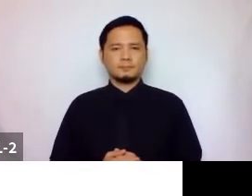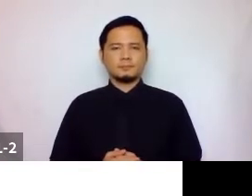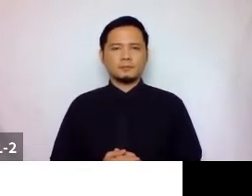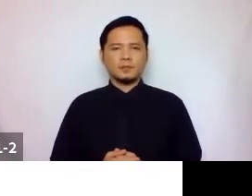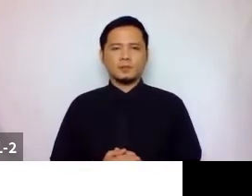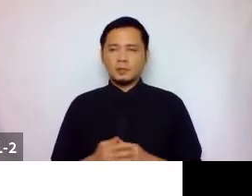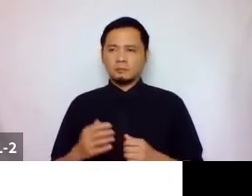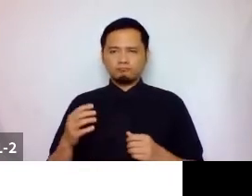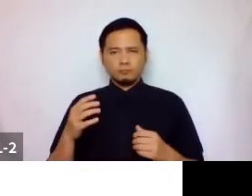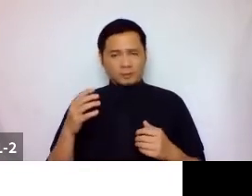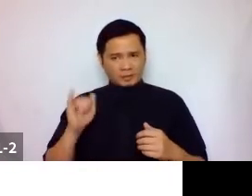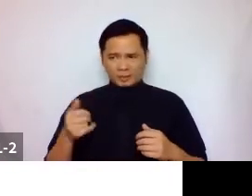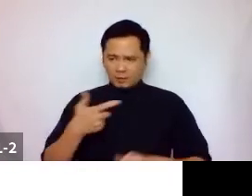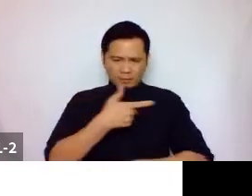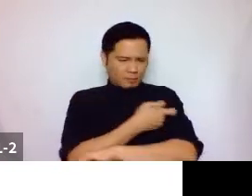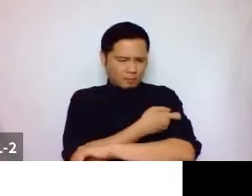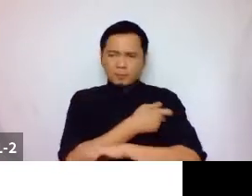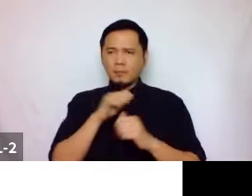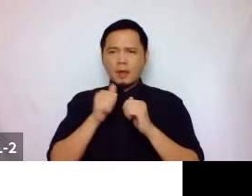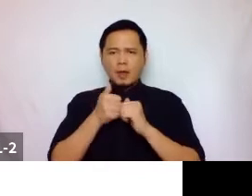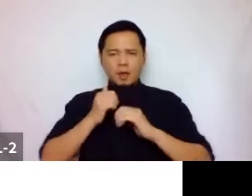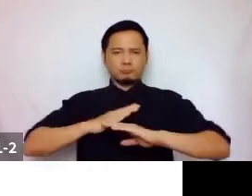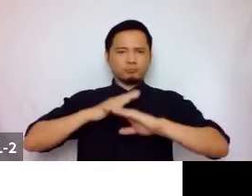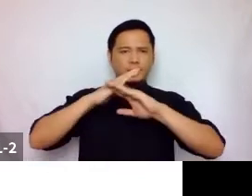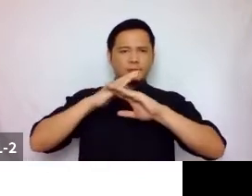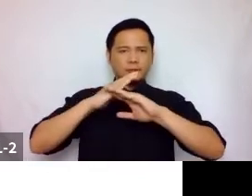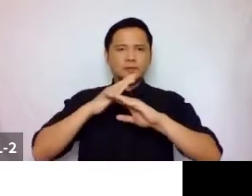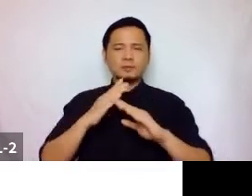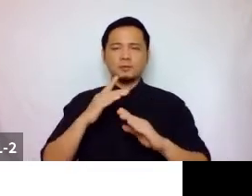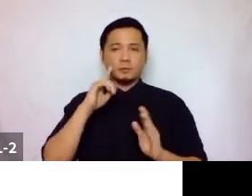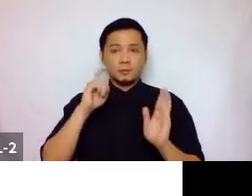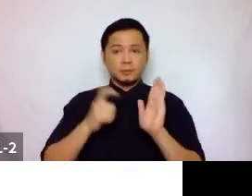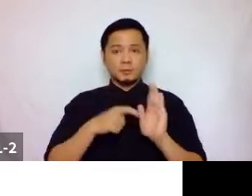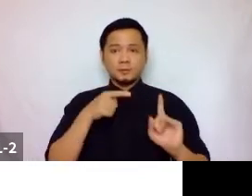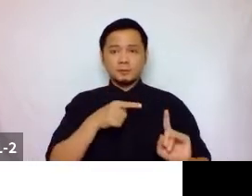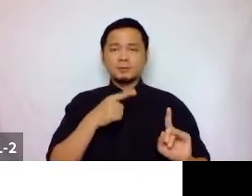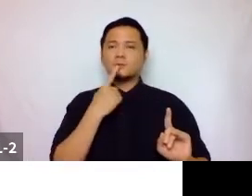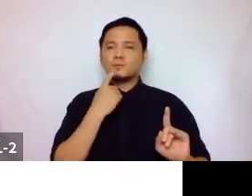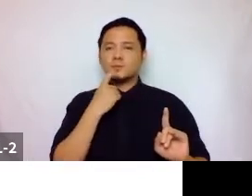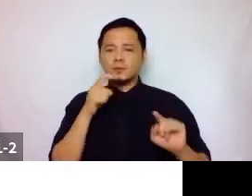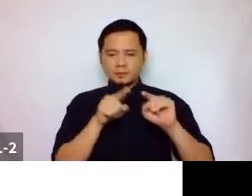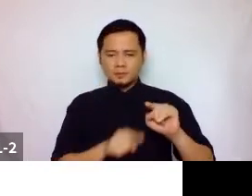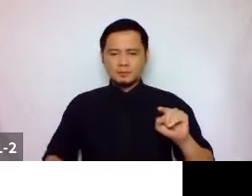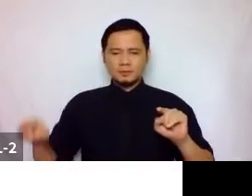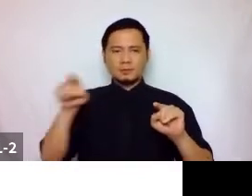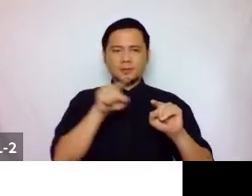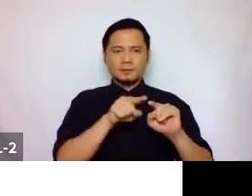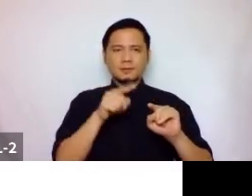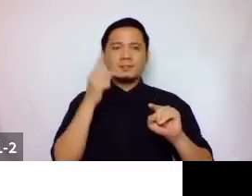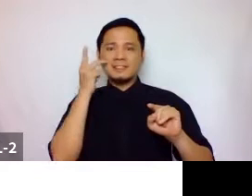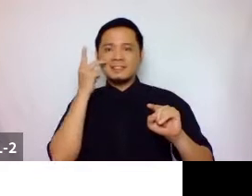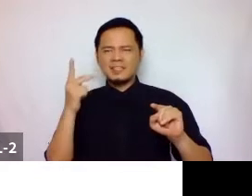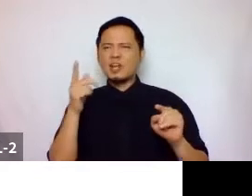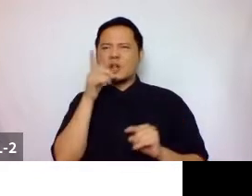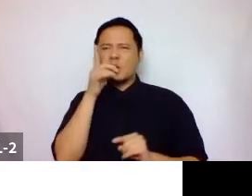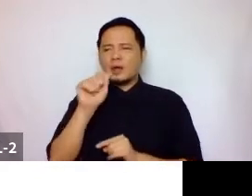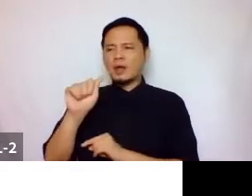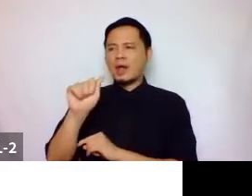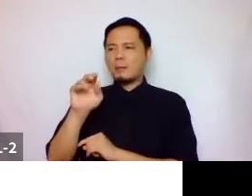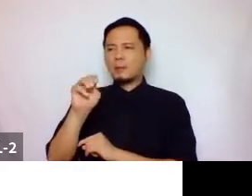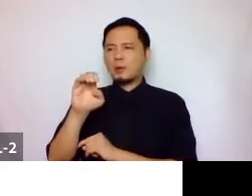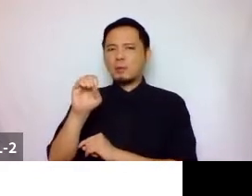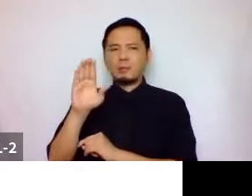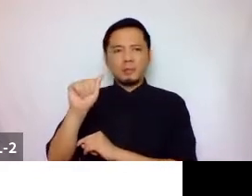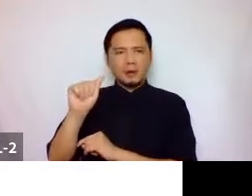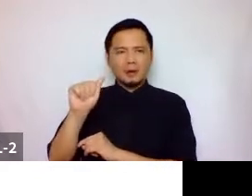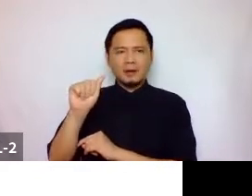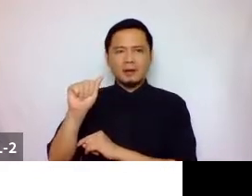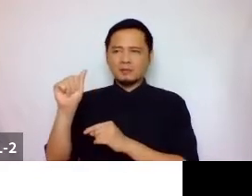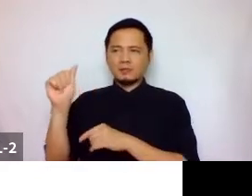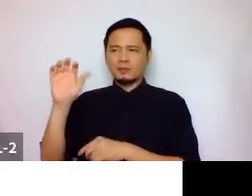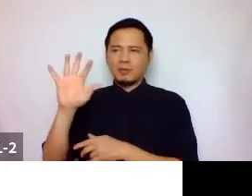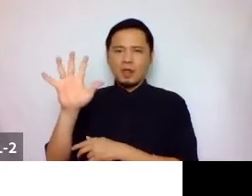And you will see on the last that I encircled with red, you can see something like an amoeba, like a hand with red dots.